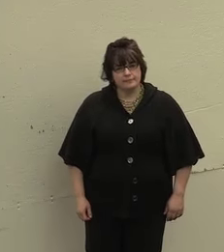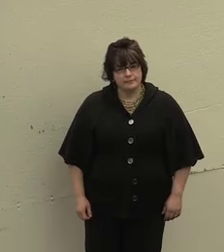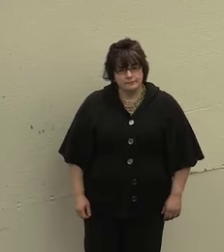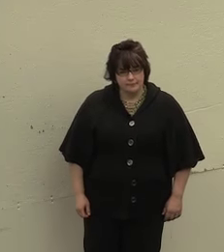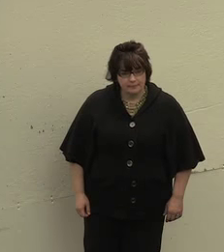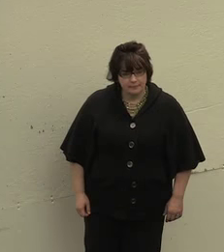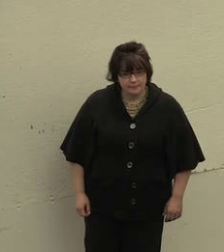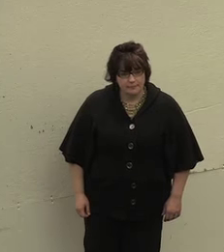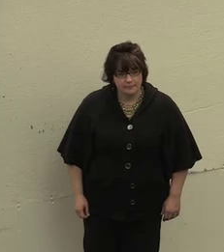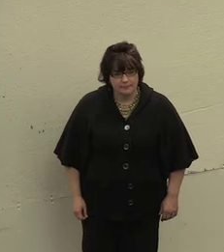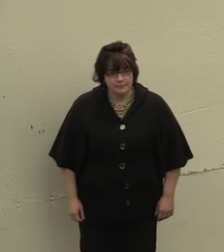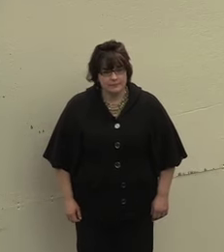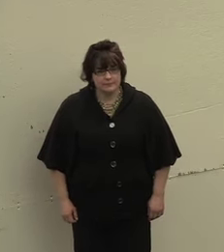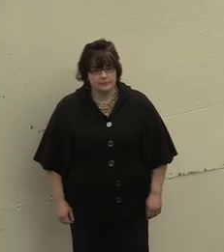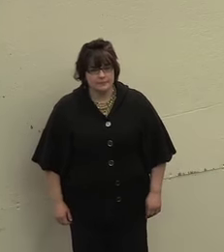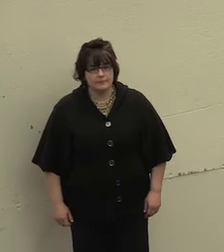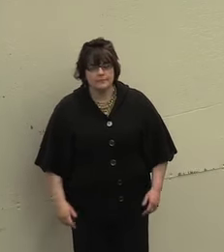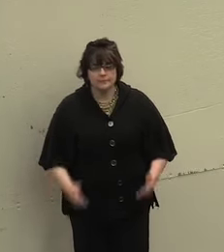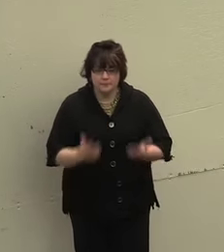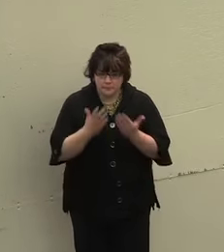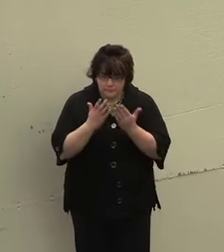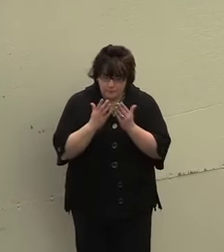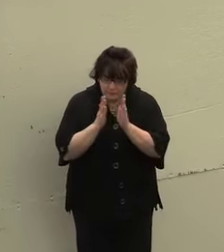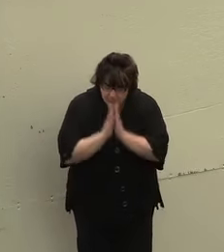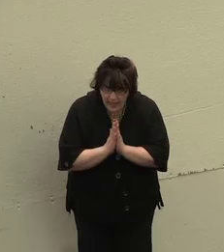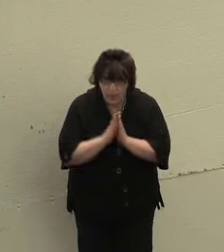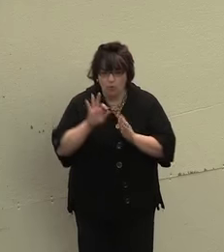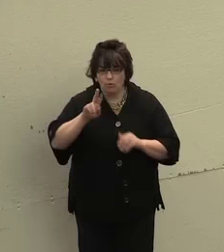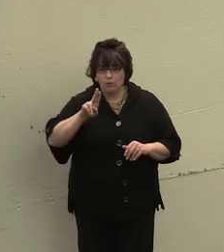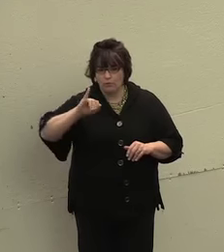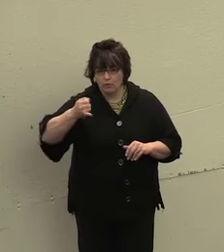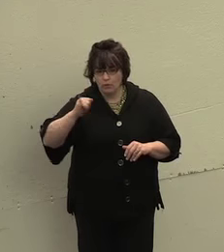Thank you, Fujimoto-san. You mentioned that in your library,